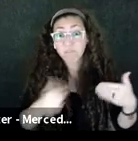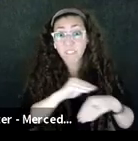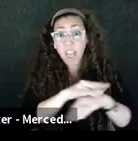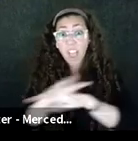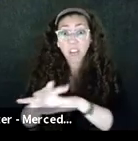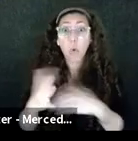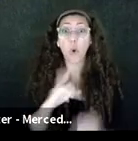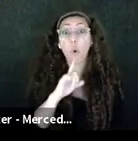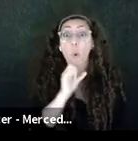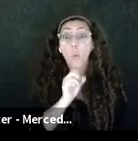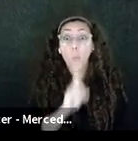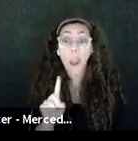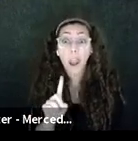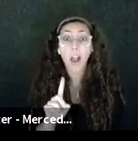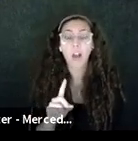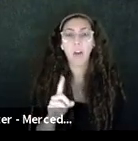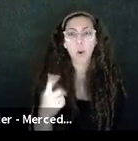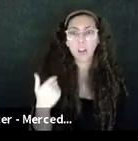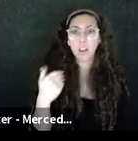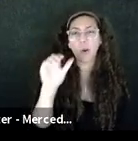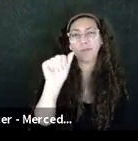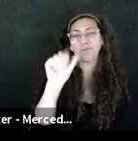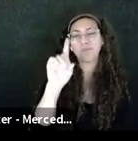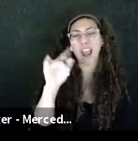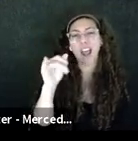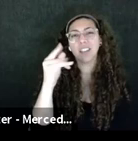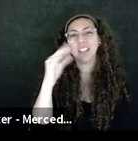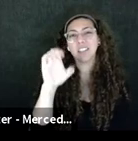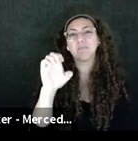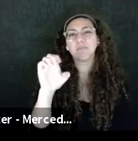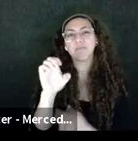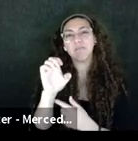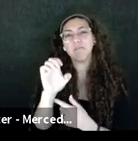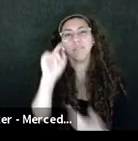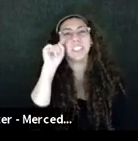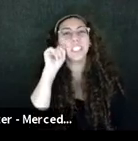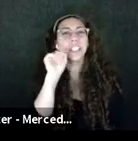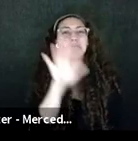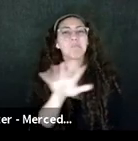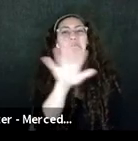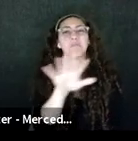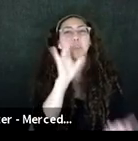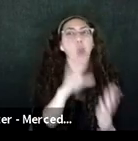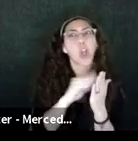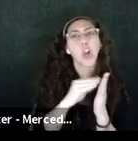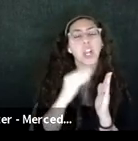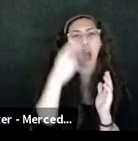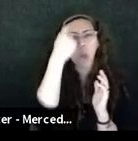Jason Williams: Or when we're adolescence. That's the other time when our brain is is growing and learning about logic and reasoning. So if something